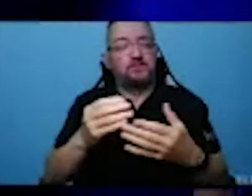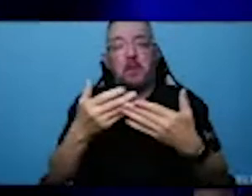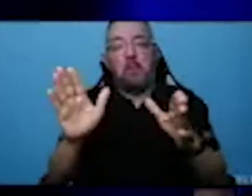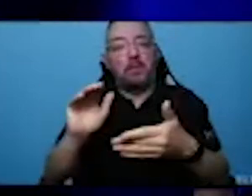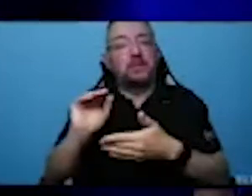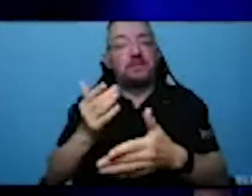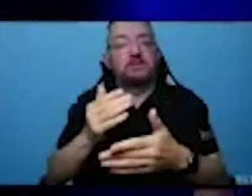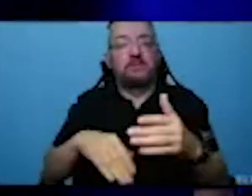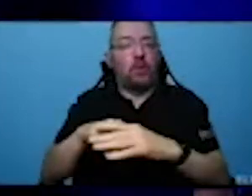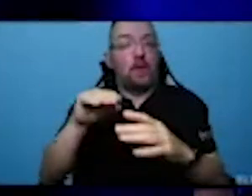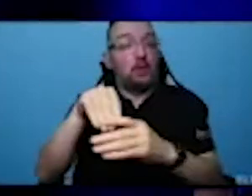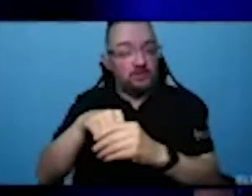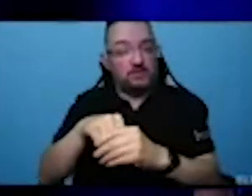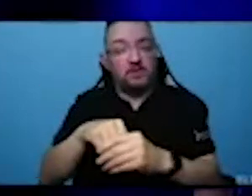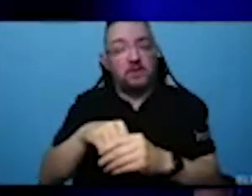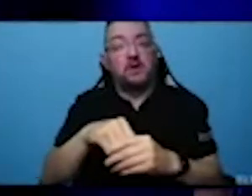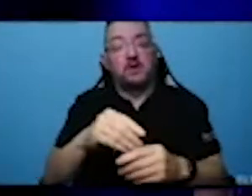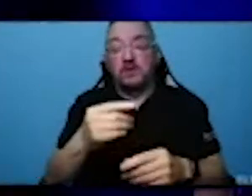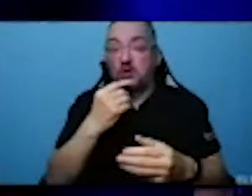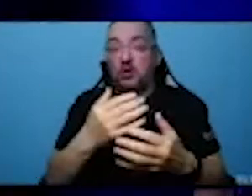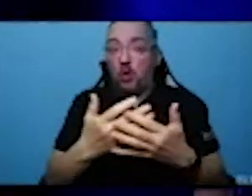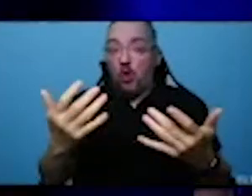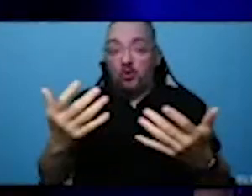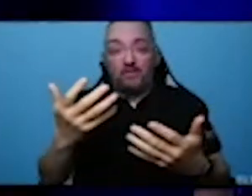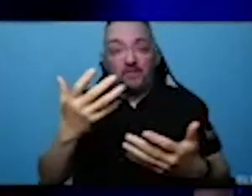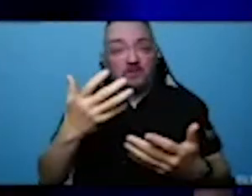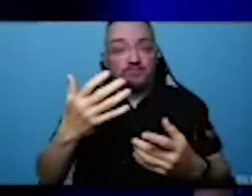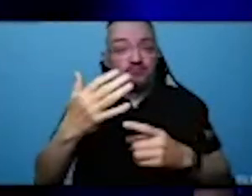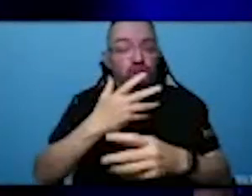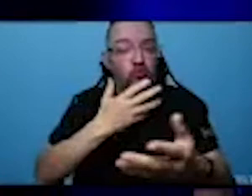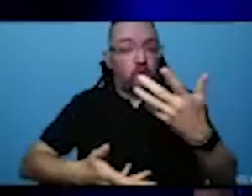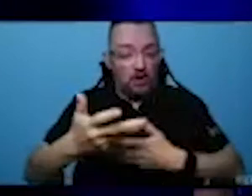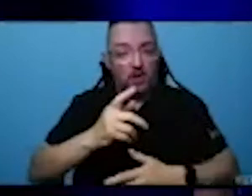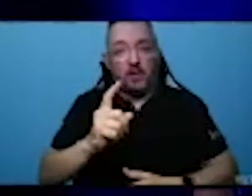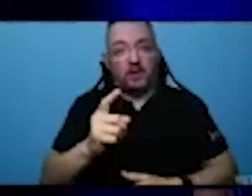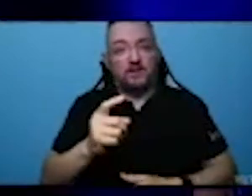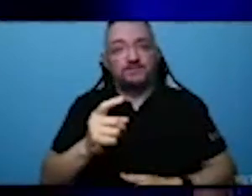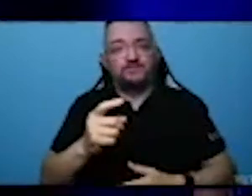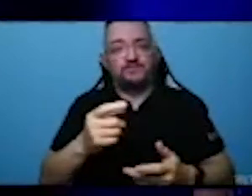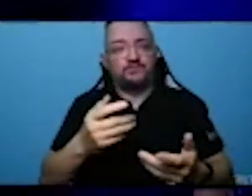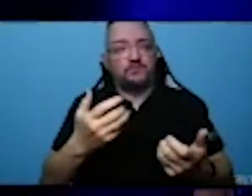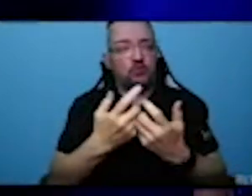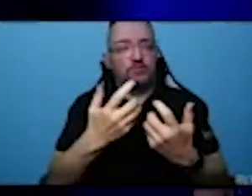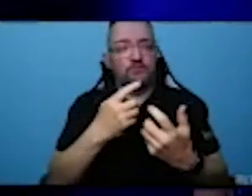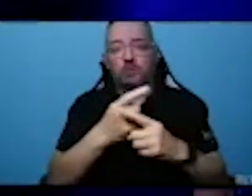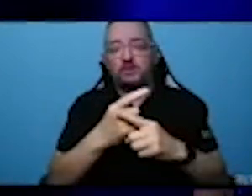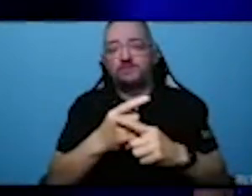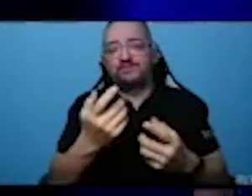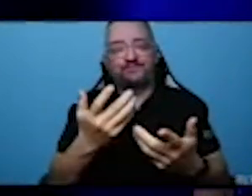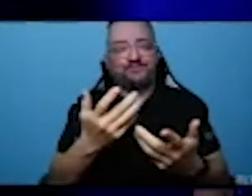around inclusive public services and public service transformation that has been around for some time. Um, one of the key achievements